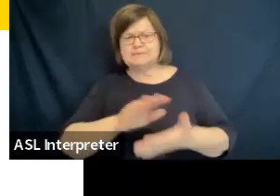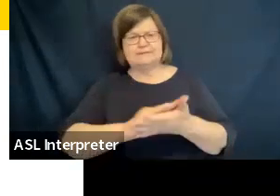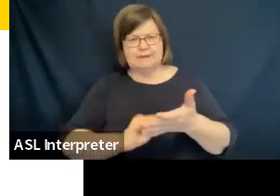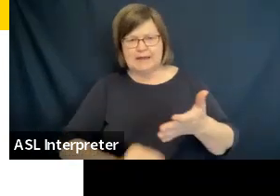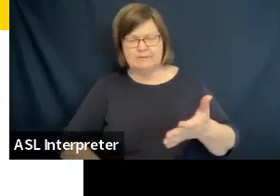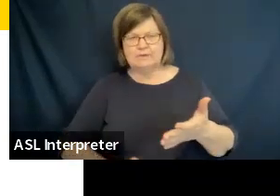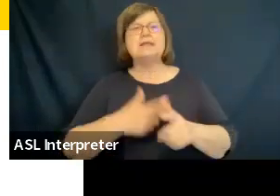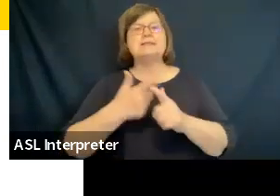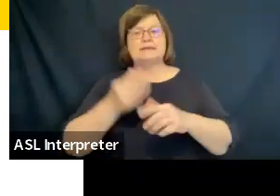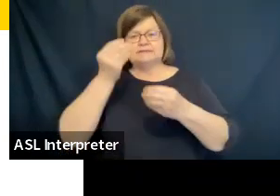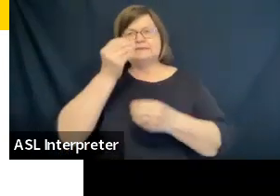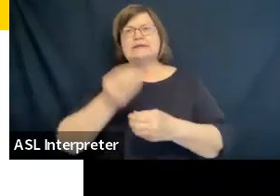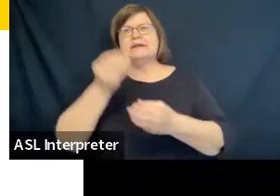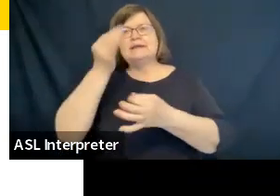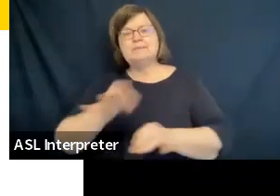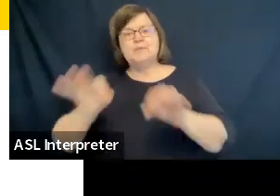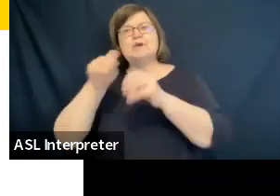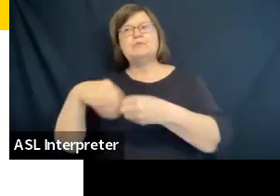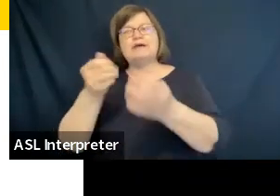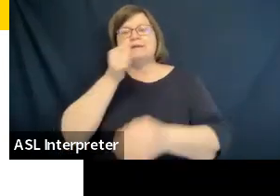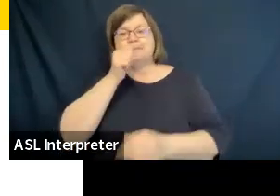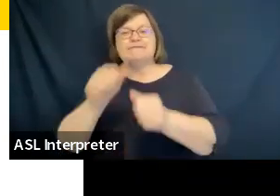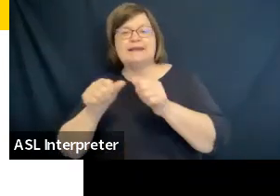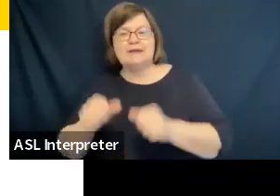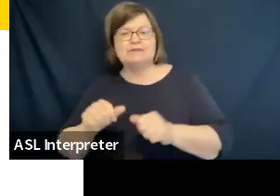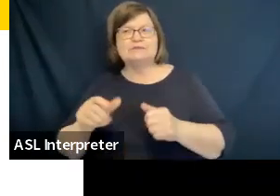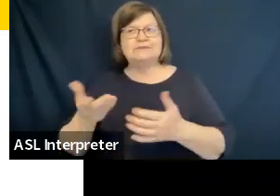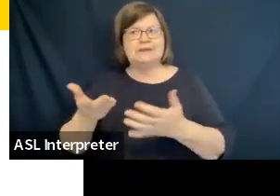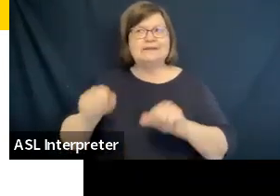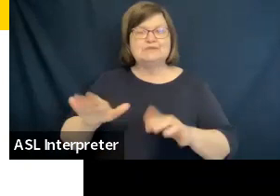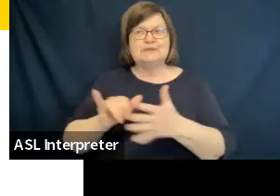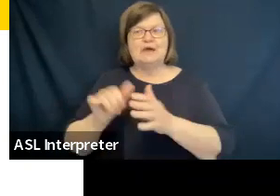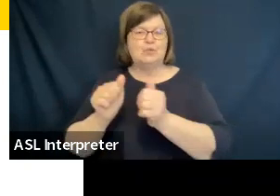it's important to provide a private area where they can do that without sensitive information